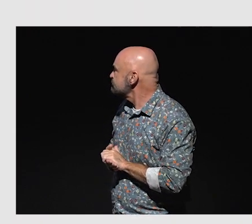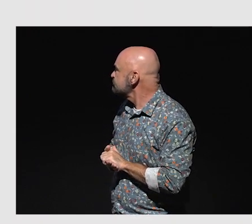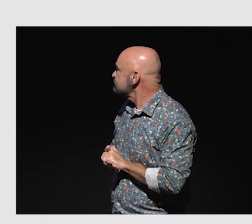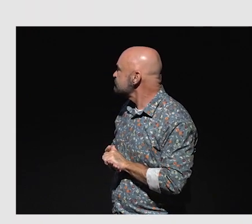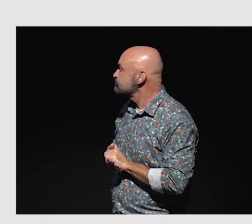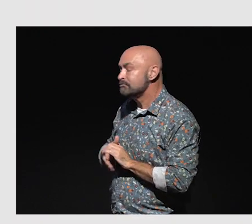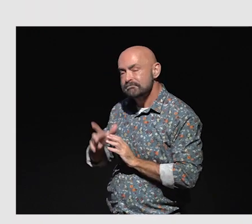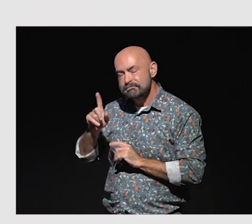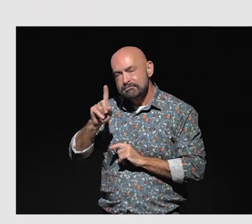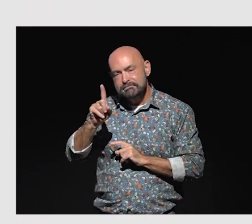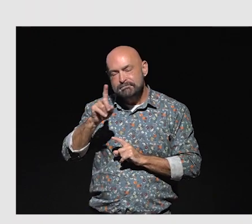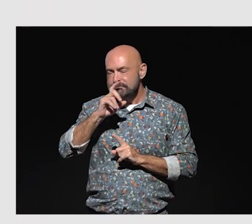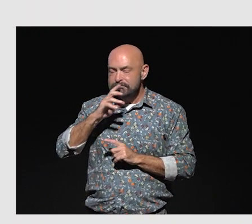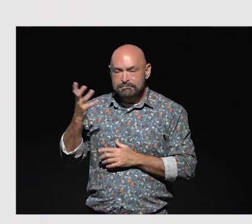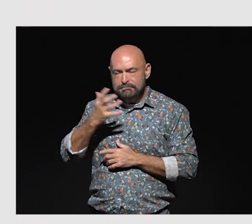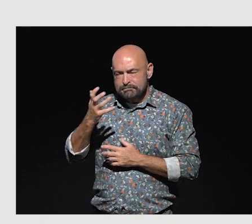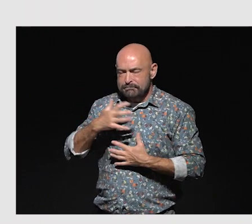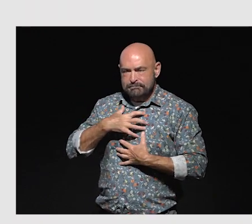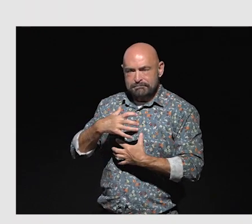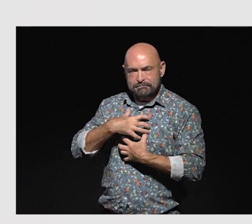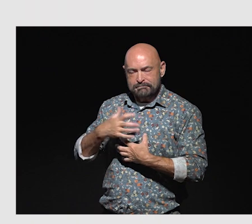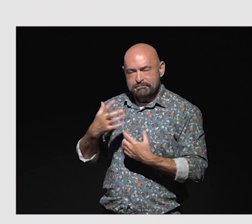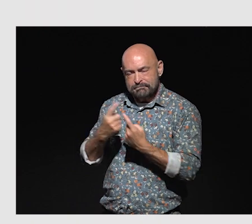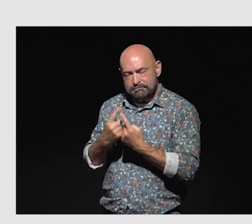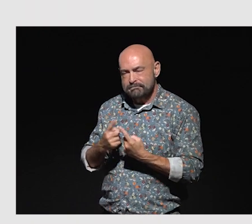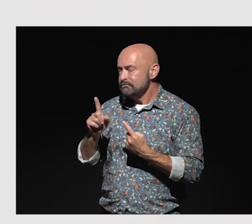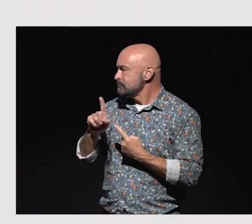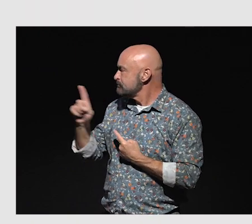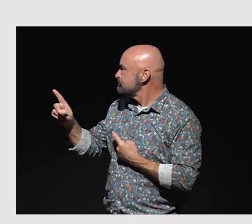But the most extraordinary thing is this hand,